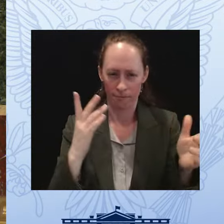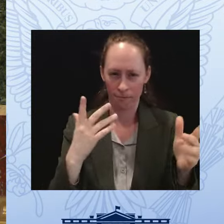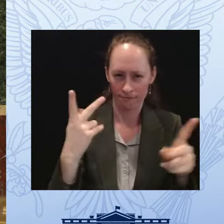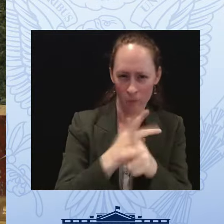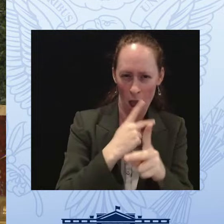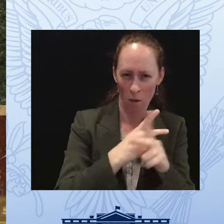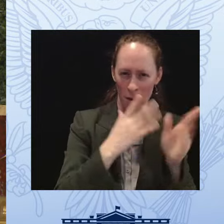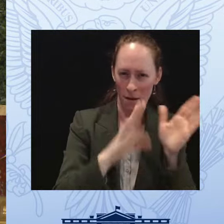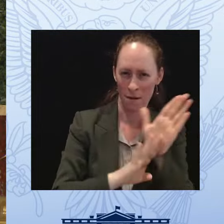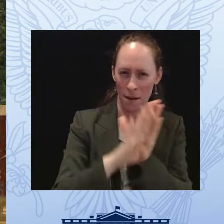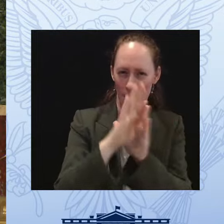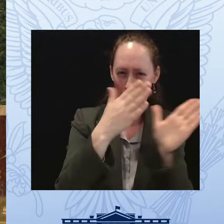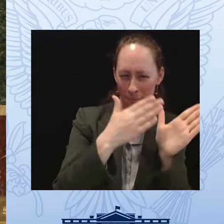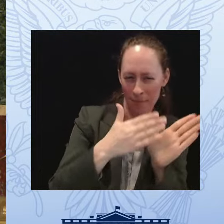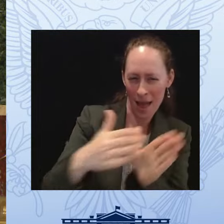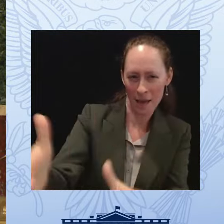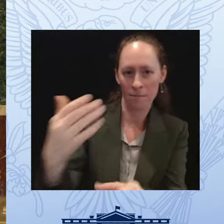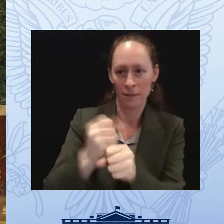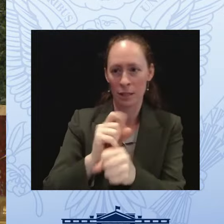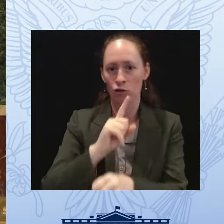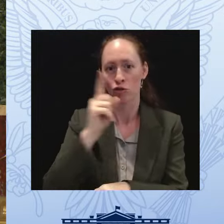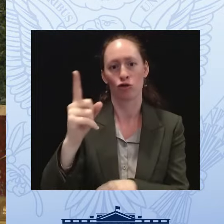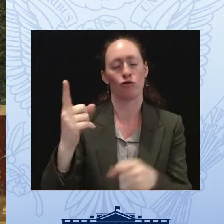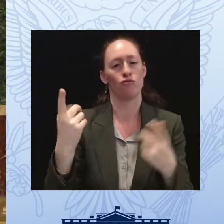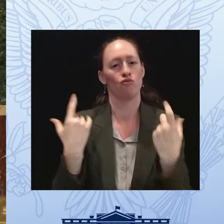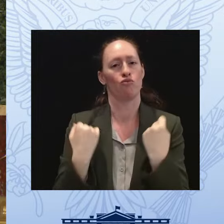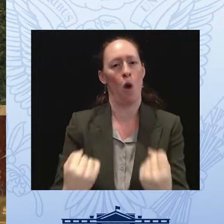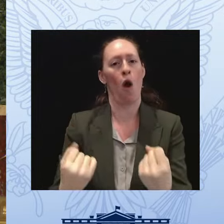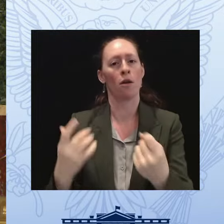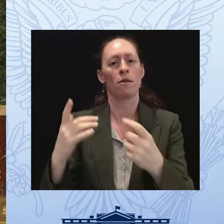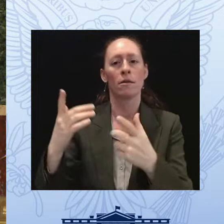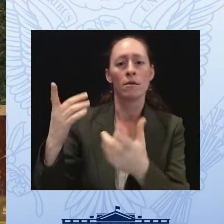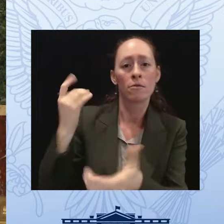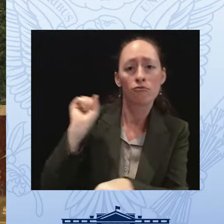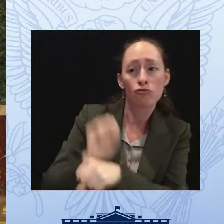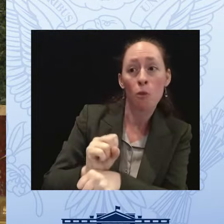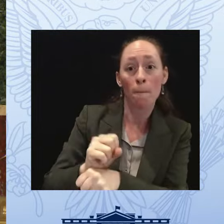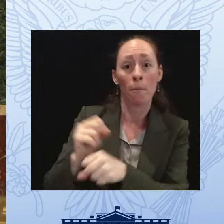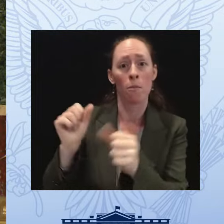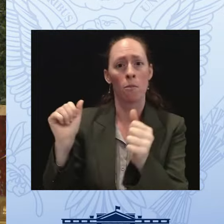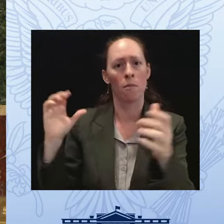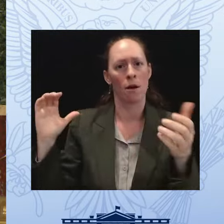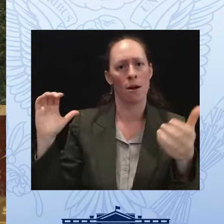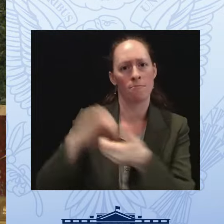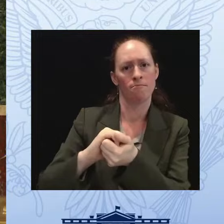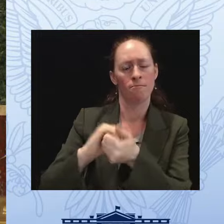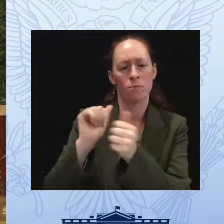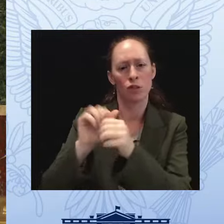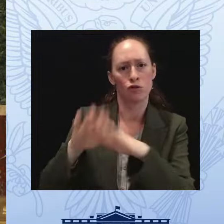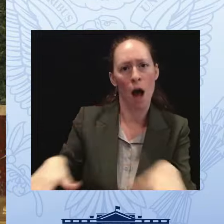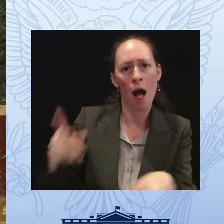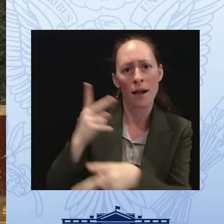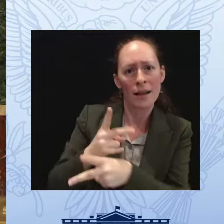But there's only so much we can do, you know, without Congress's support. And that's why I'm so grateful